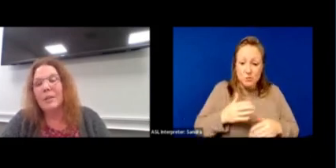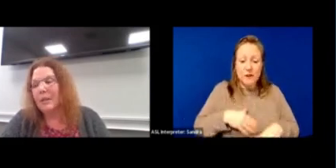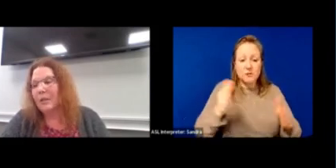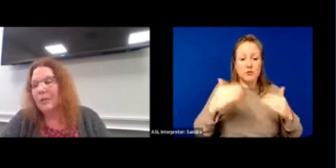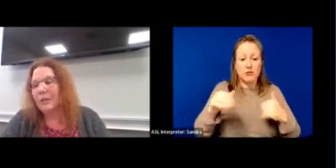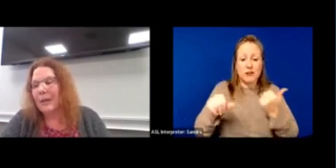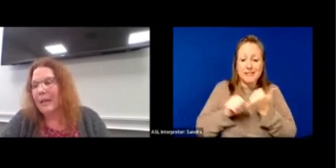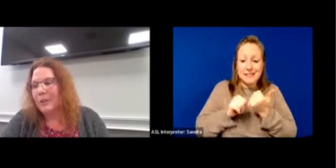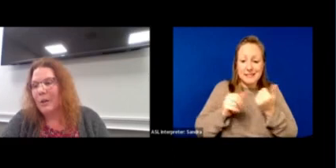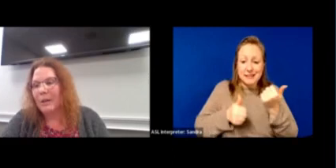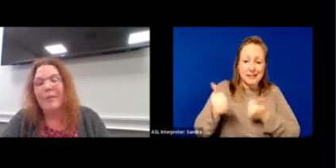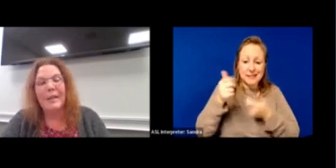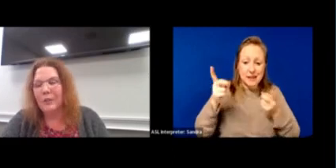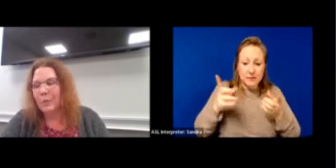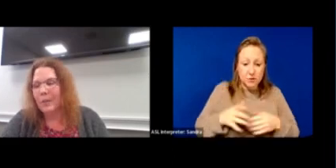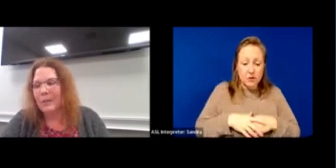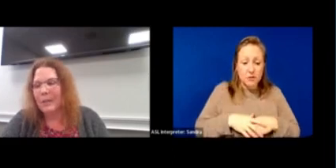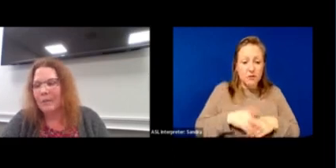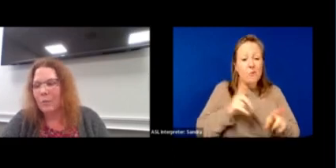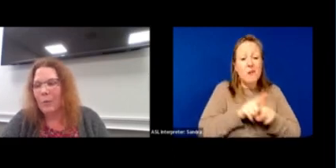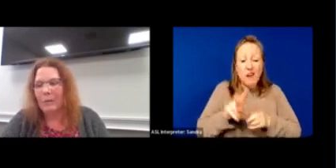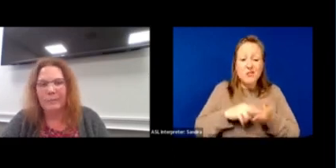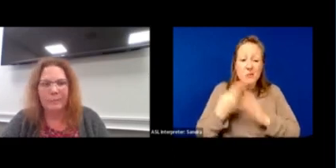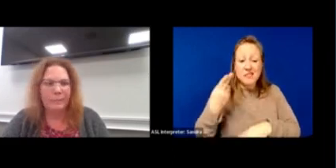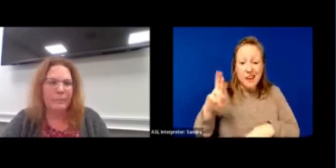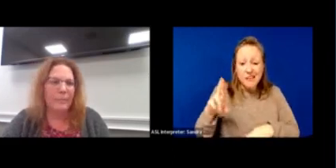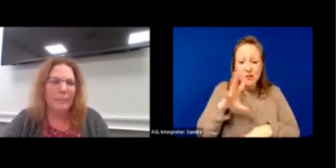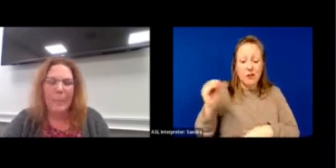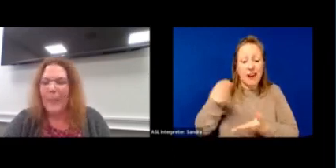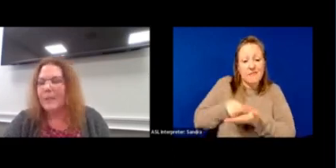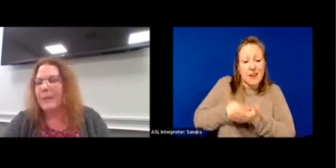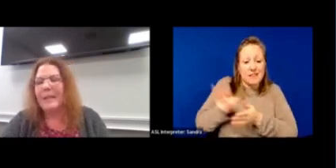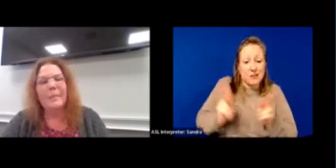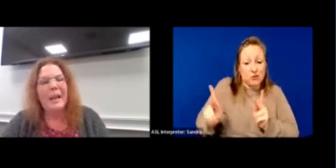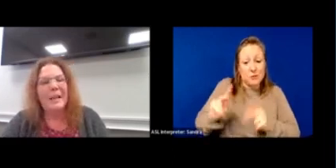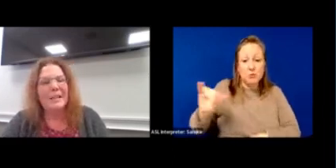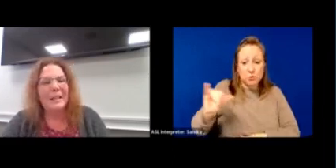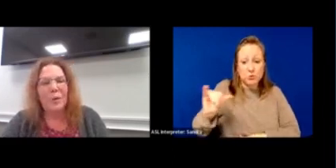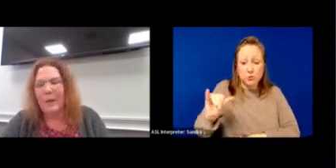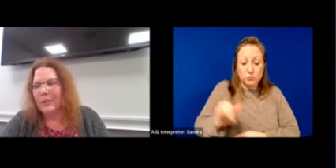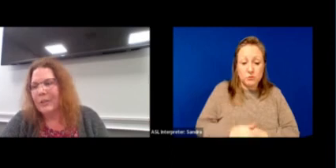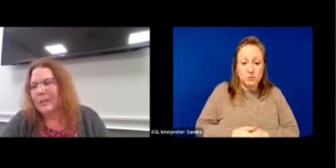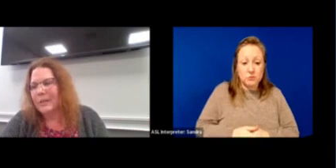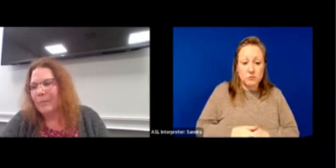also includes our HR and financial personnel as well. So we need to be asking questions,